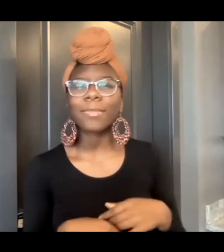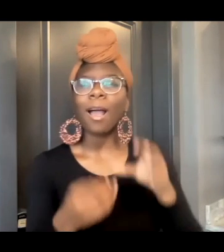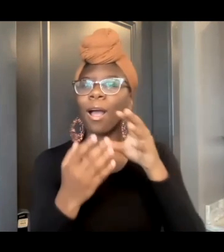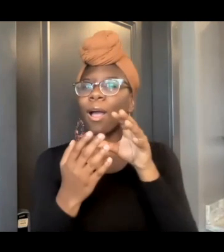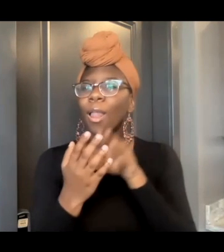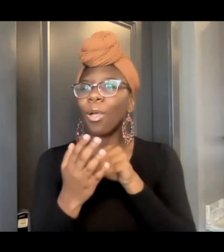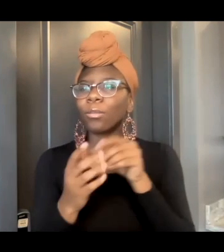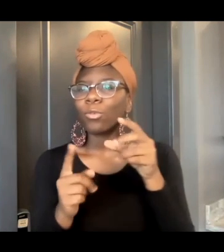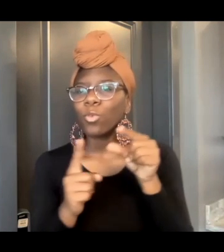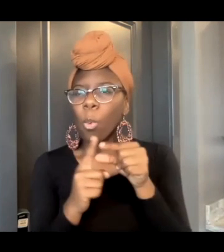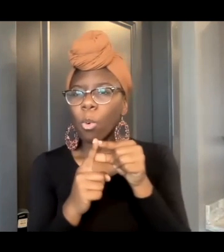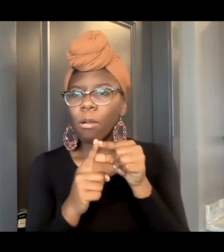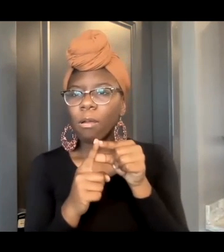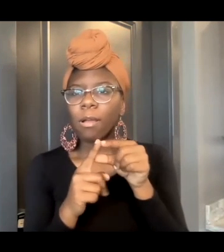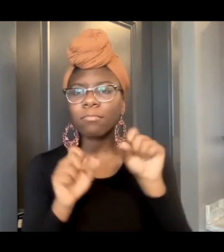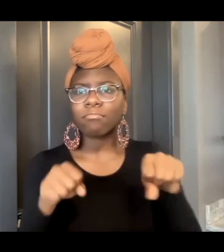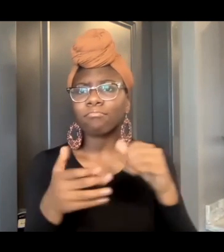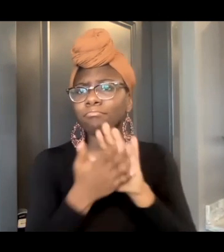Learning these words can become challenging for some,